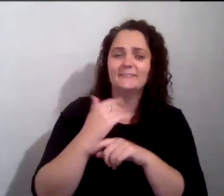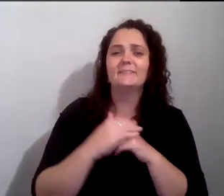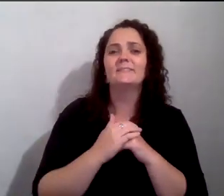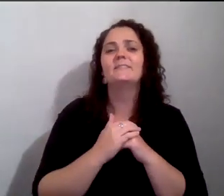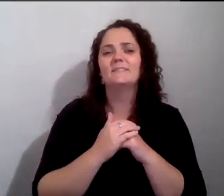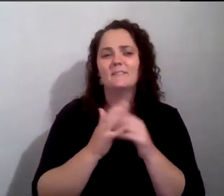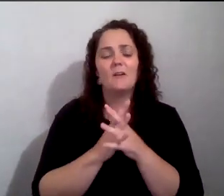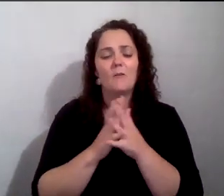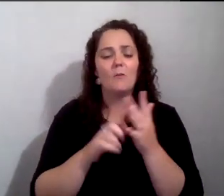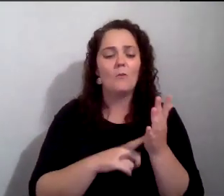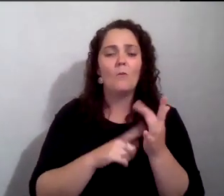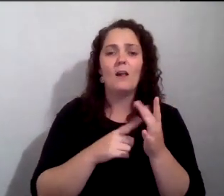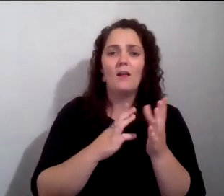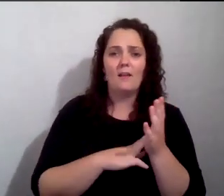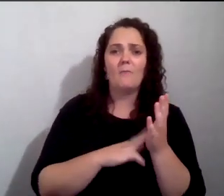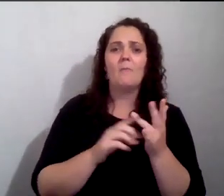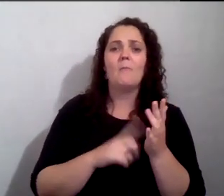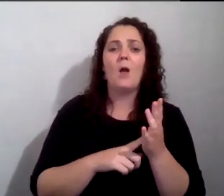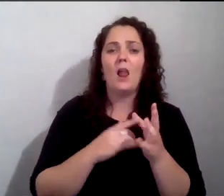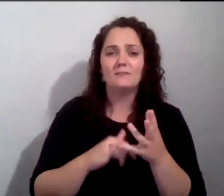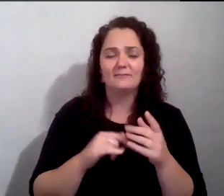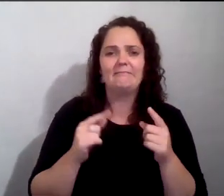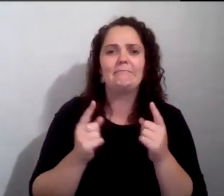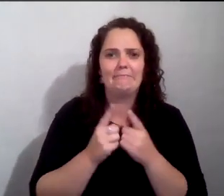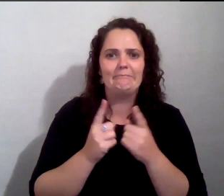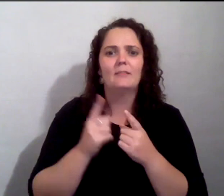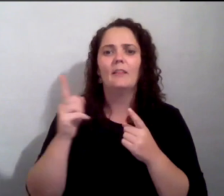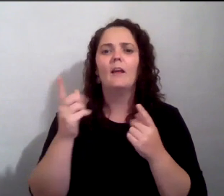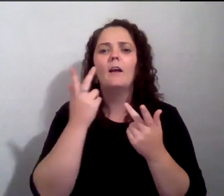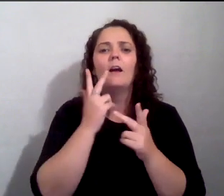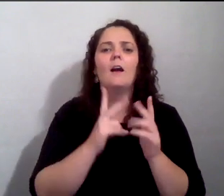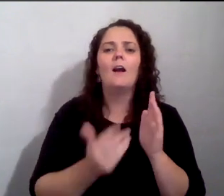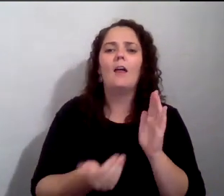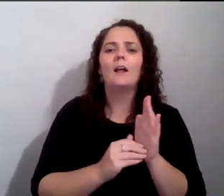and of course William Morris who advocated the